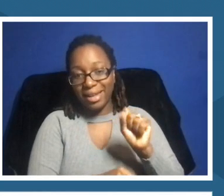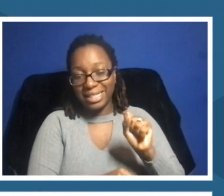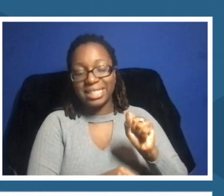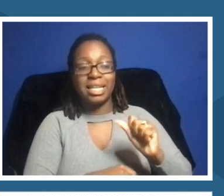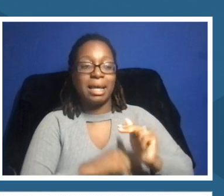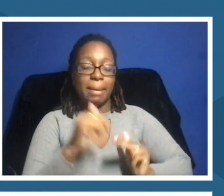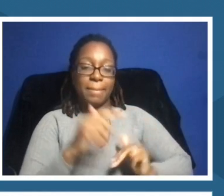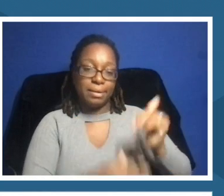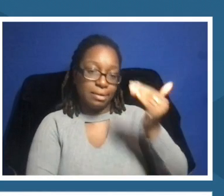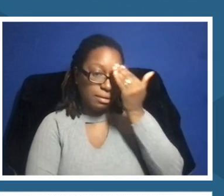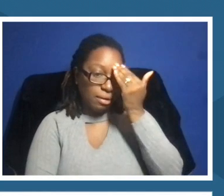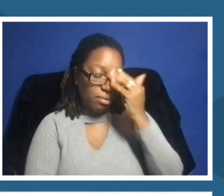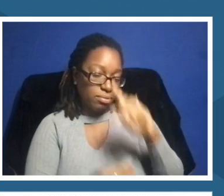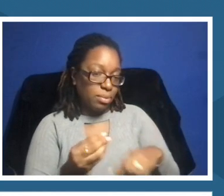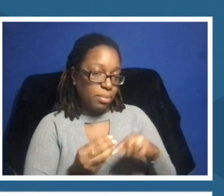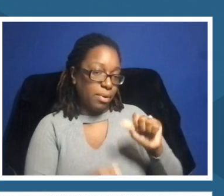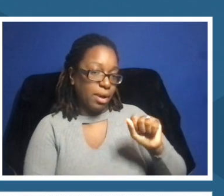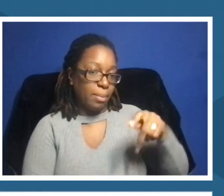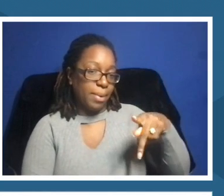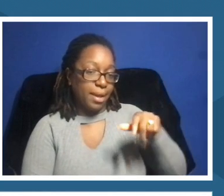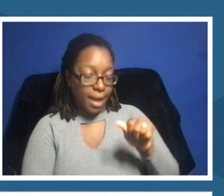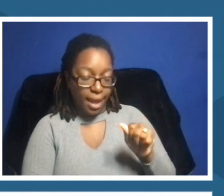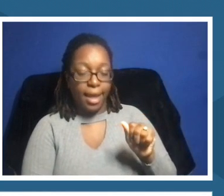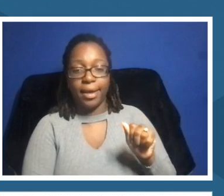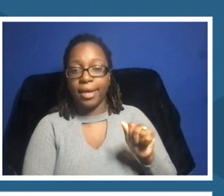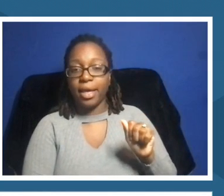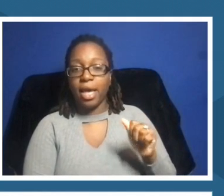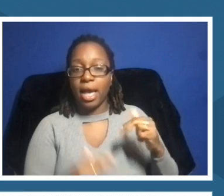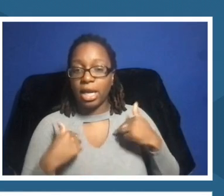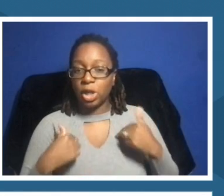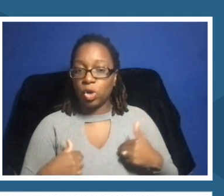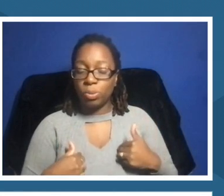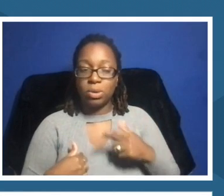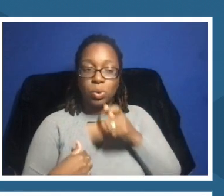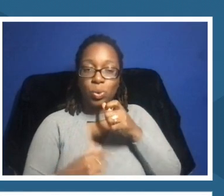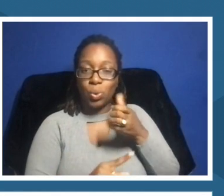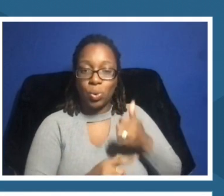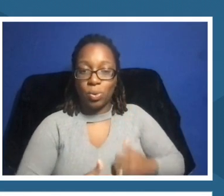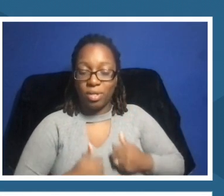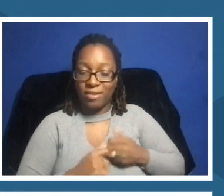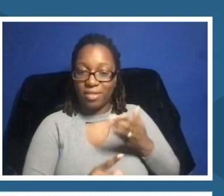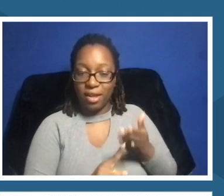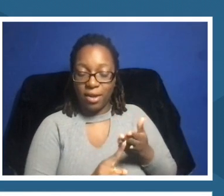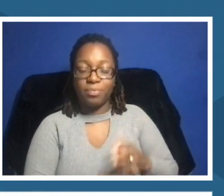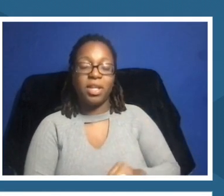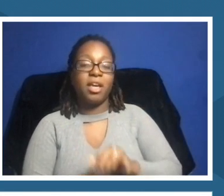humanity in fact 53 of asian americans